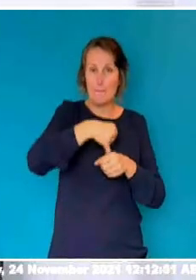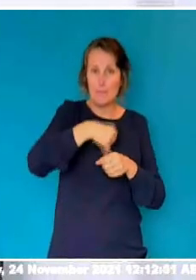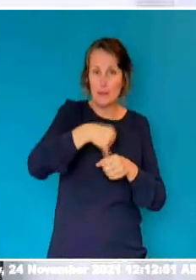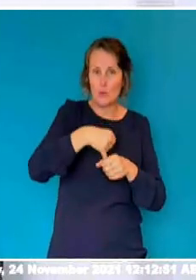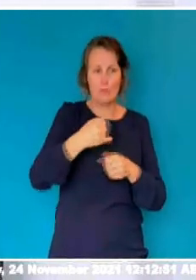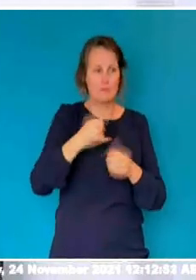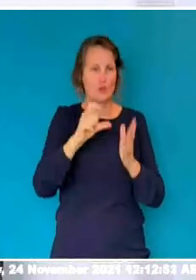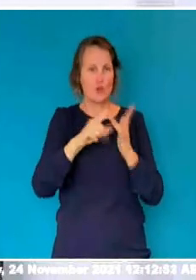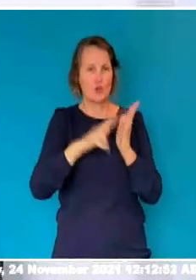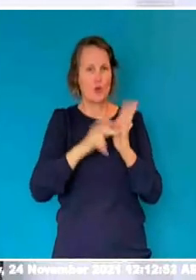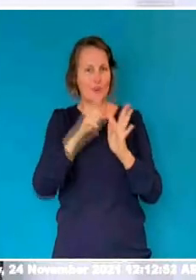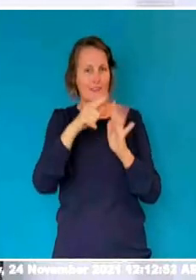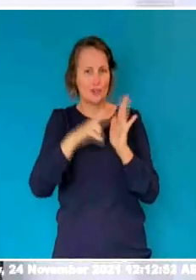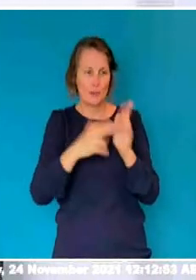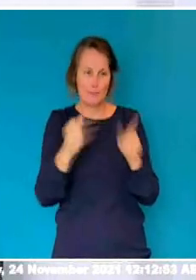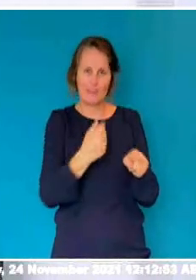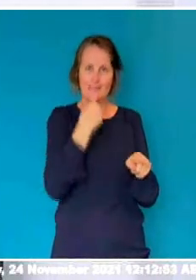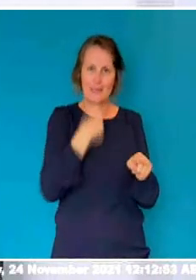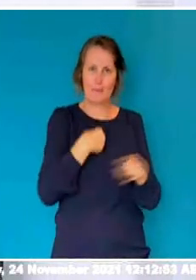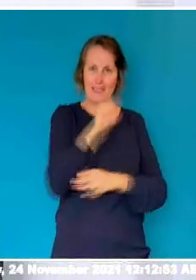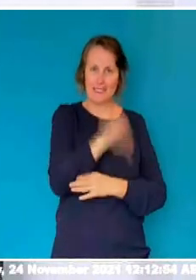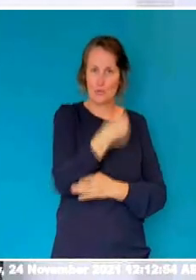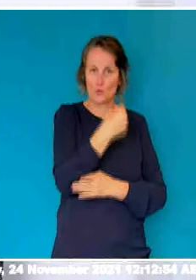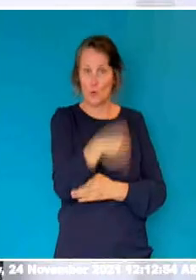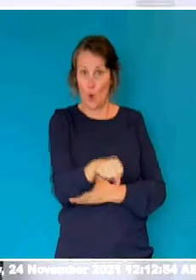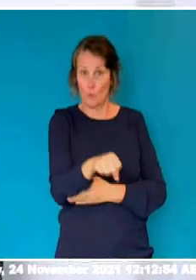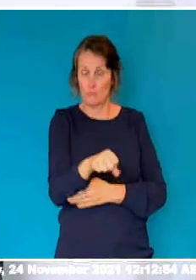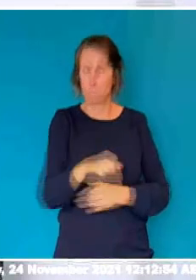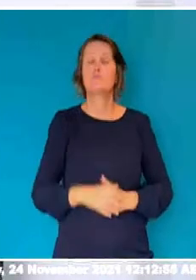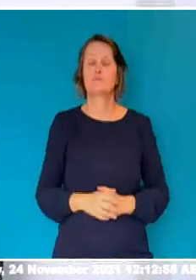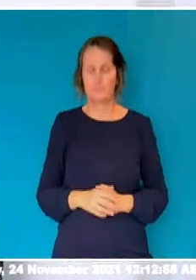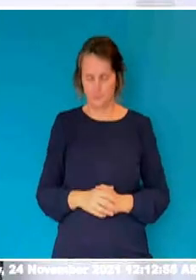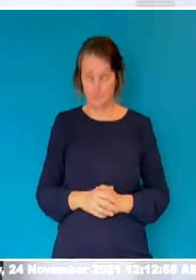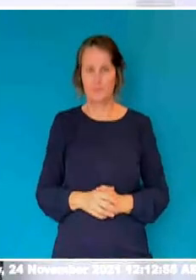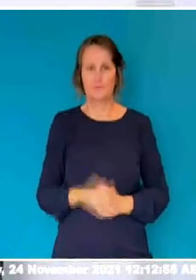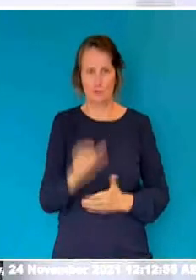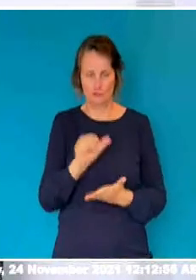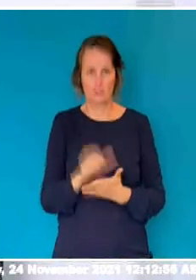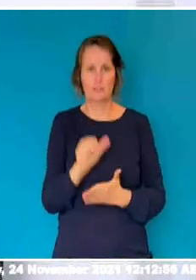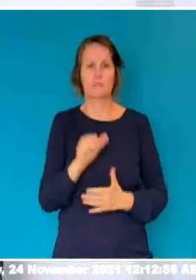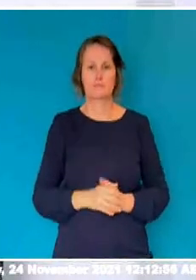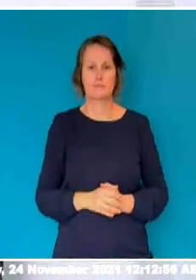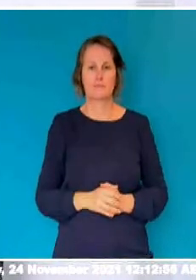Yes, that's correct. This is a mandatory question?